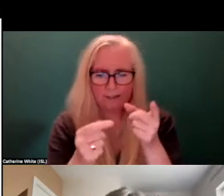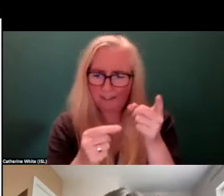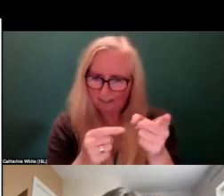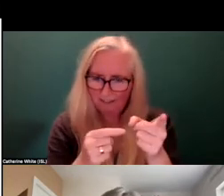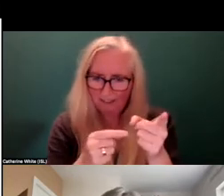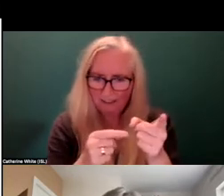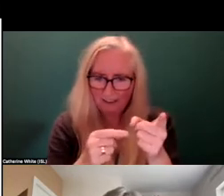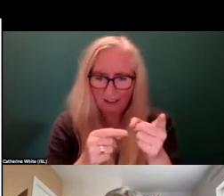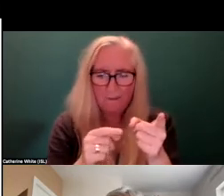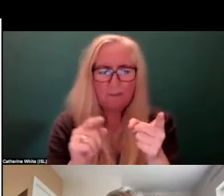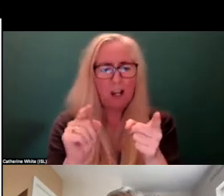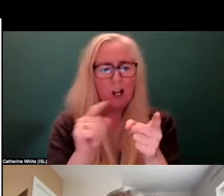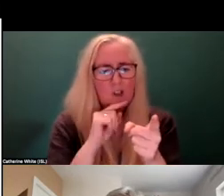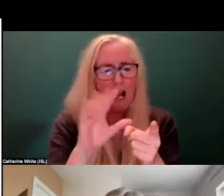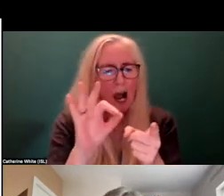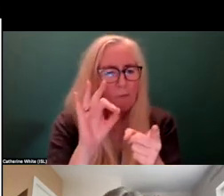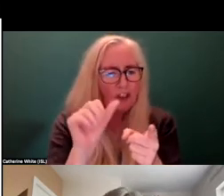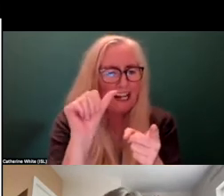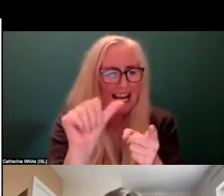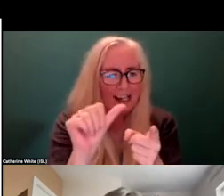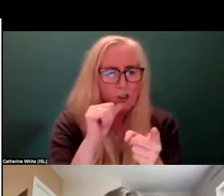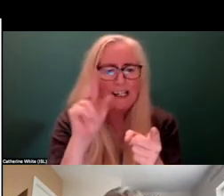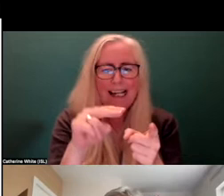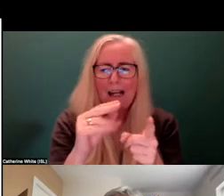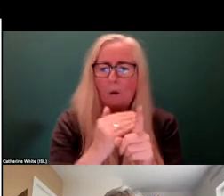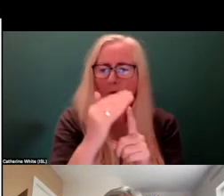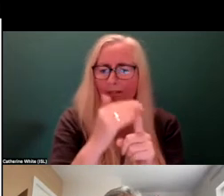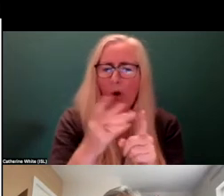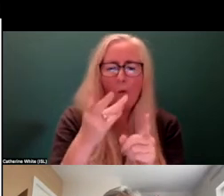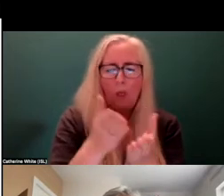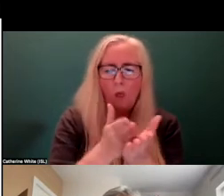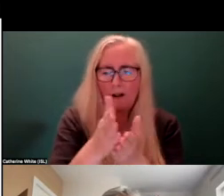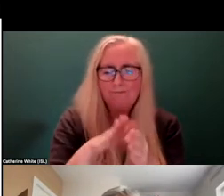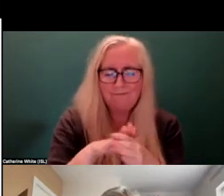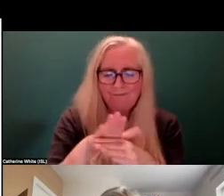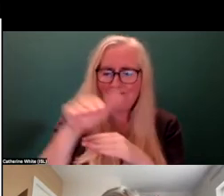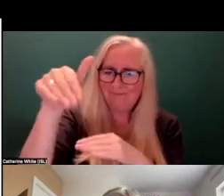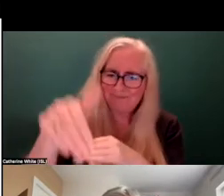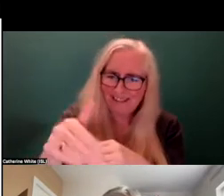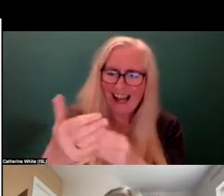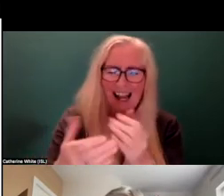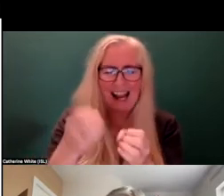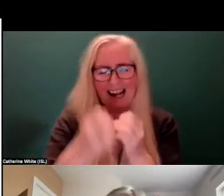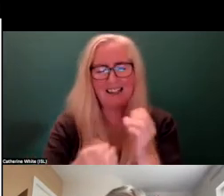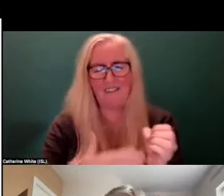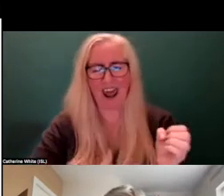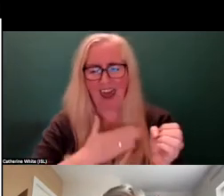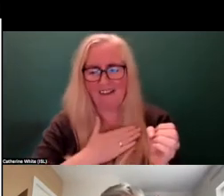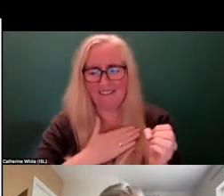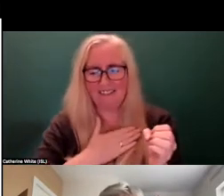And I think here we'd all prefer option A, where our intrinsic capacity remains high until the end of our lives.